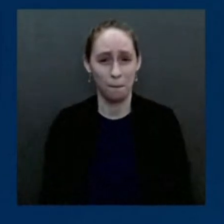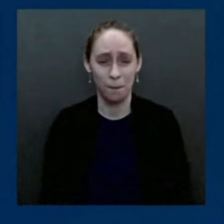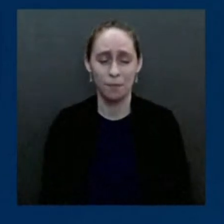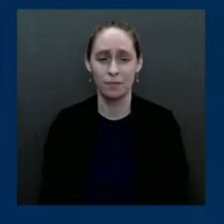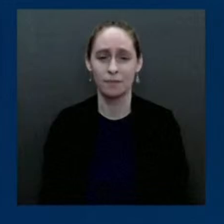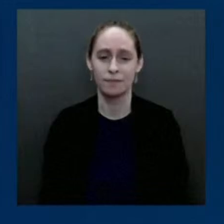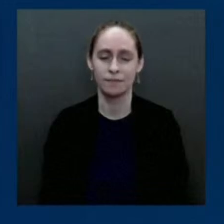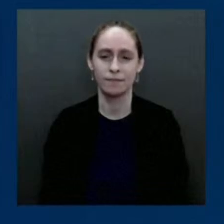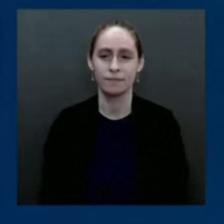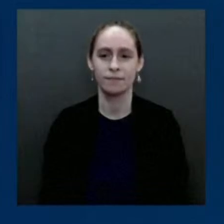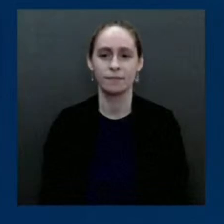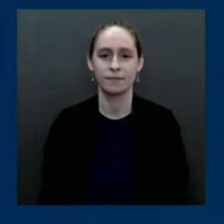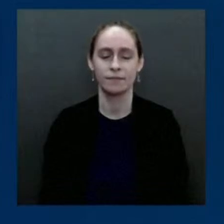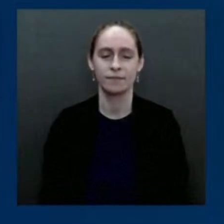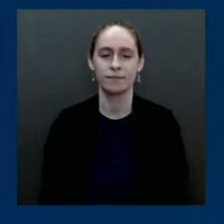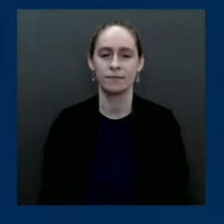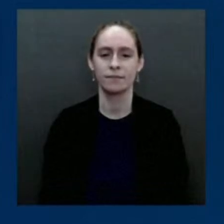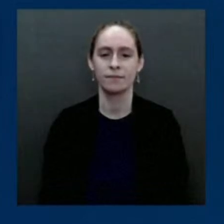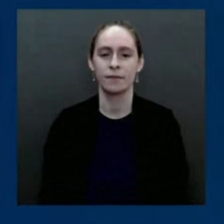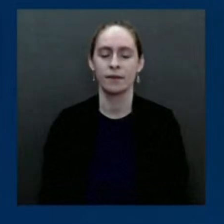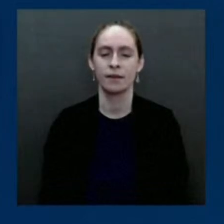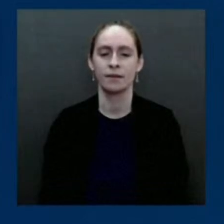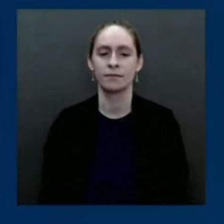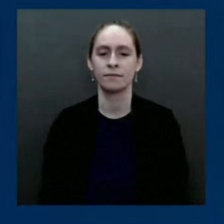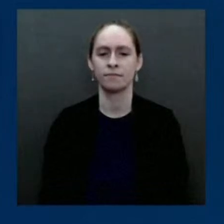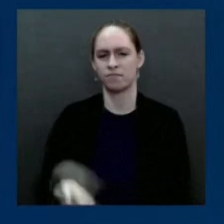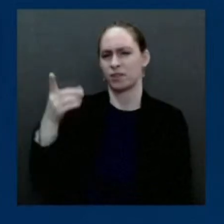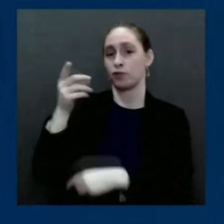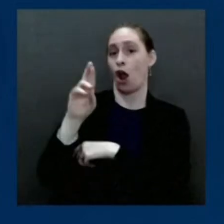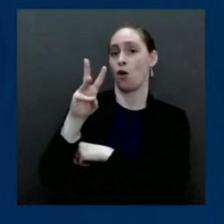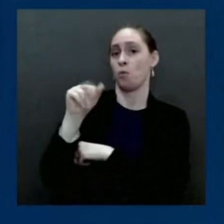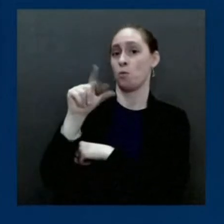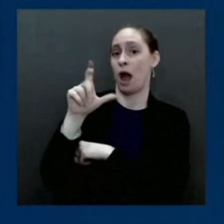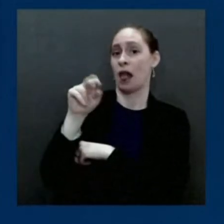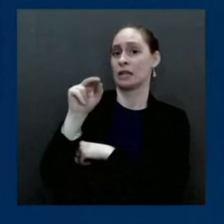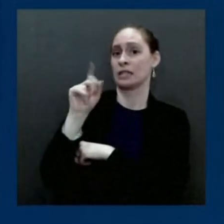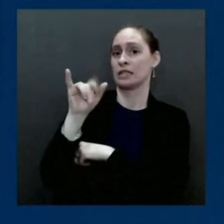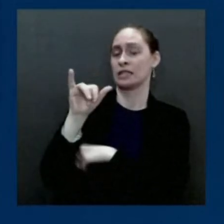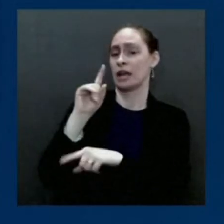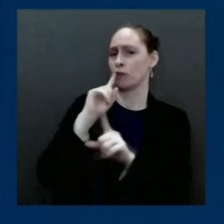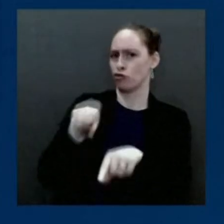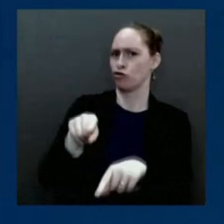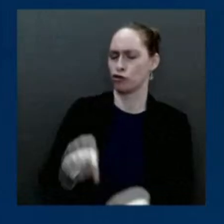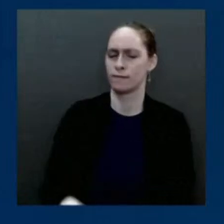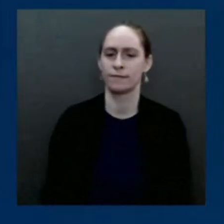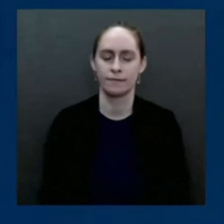CERTAINLY A PCR YOU CAN STAY POSITIVE IN YOUR PCR FOR A LONG